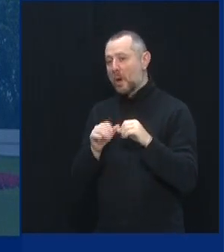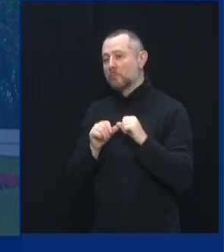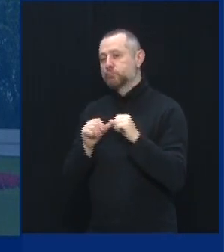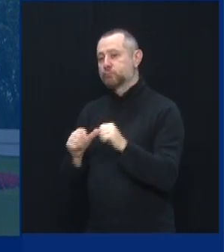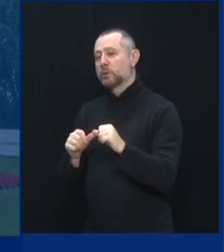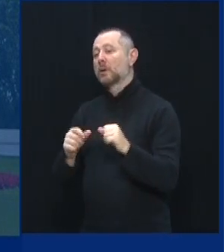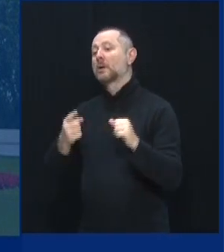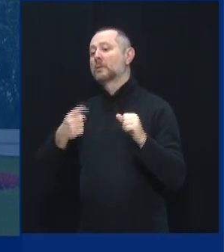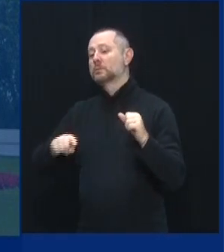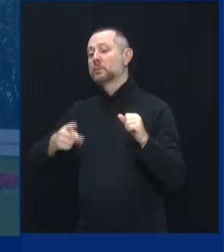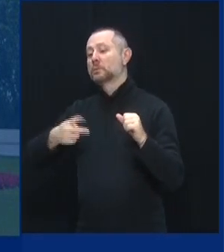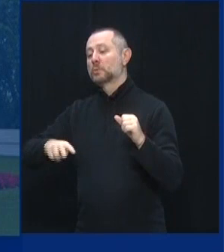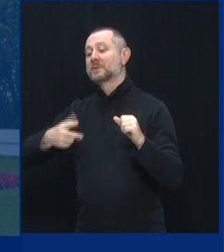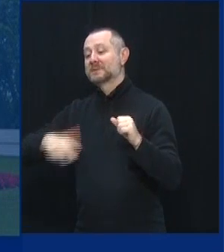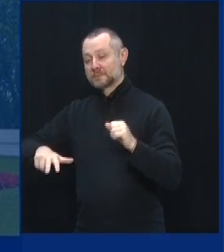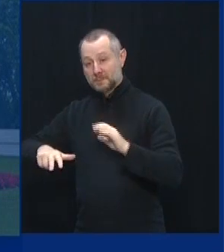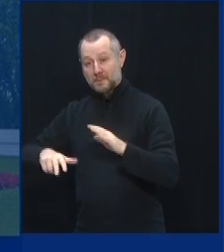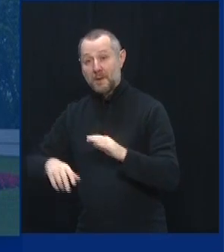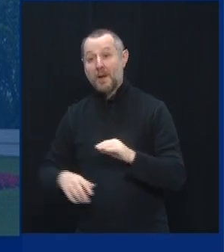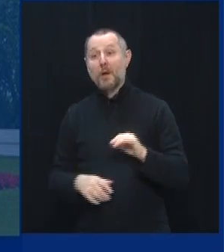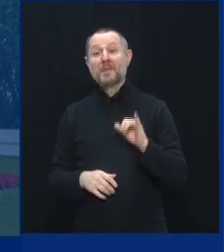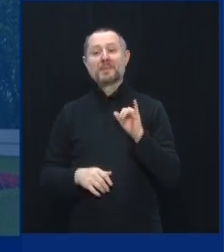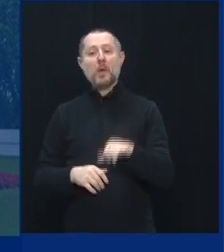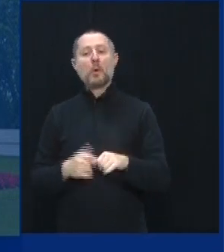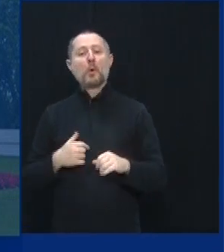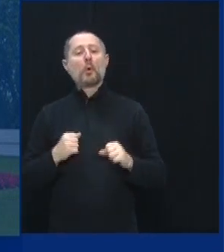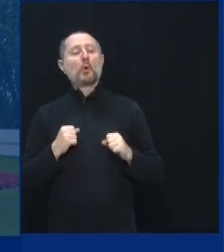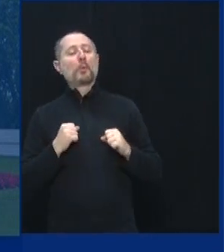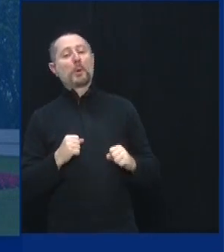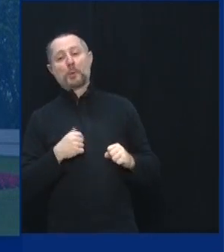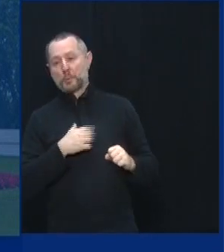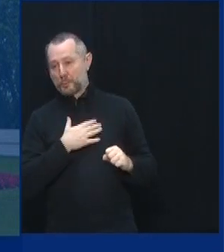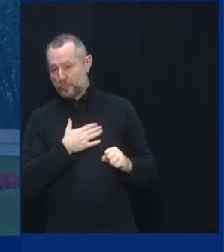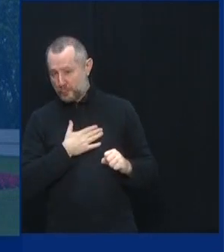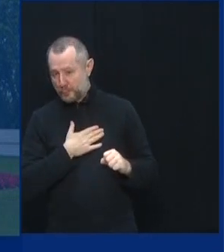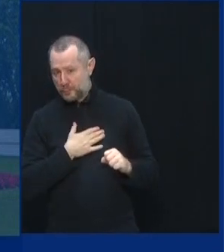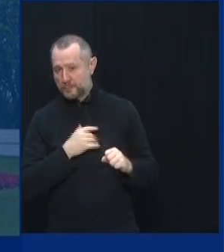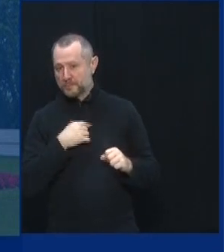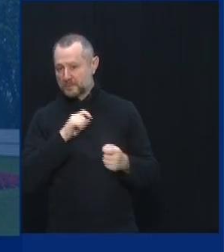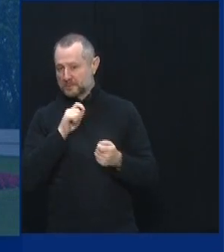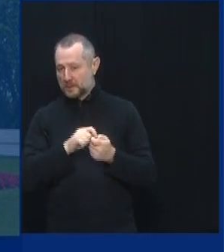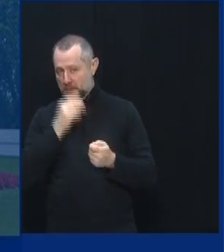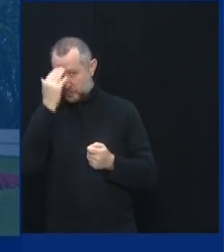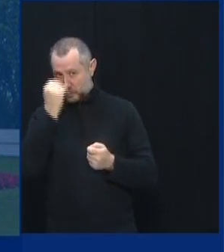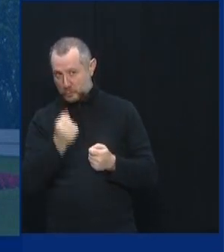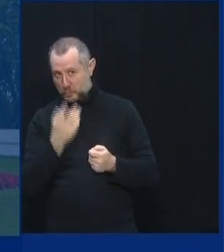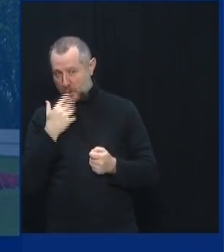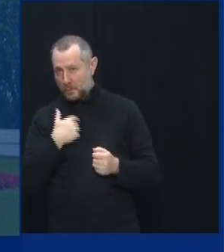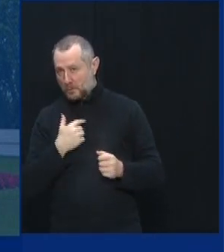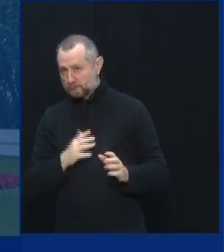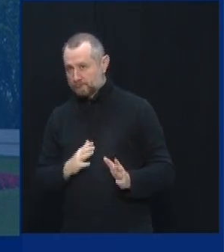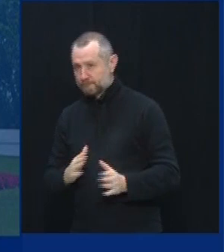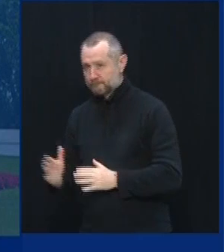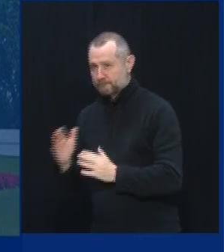ALLOCATION 16% LAST WEEK, AND THEY SAID THAT 16% WOULD CONTINUE FOR THREE WEEKS.